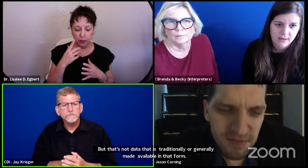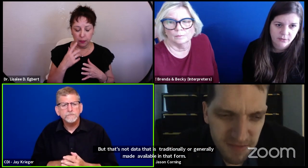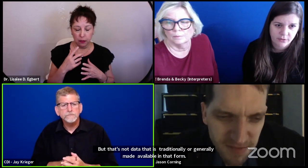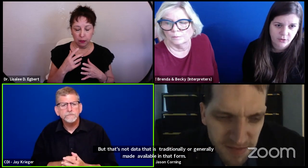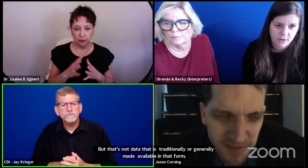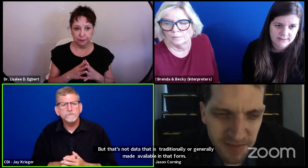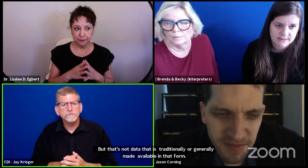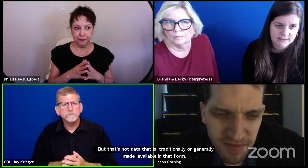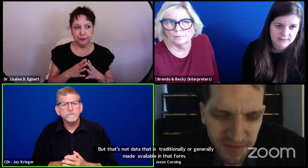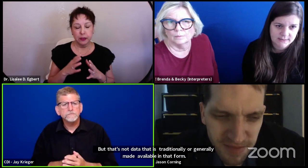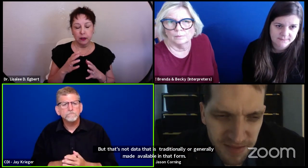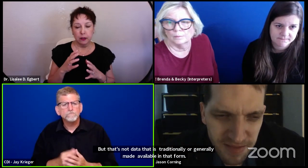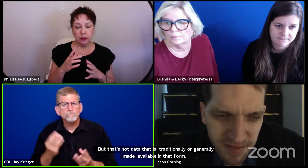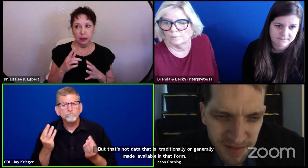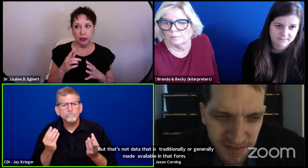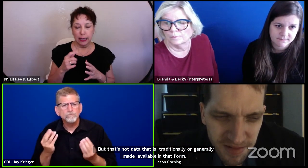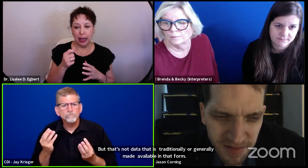a thought.